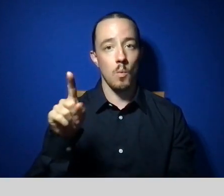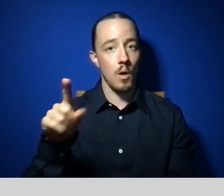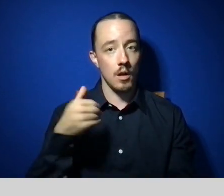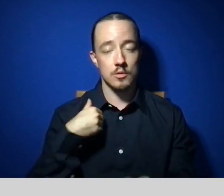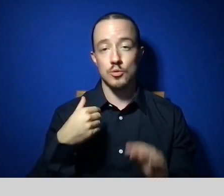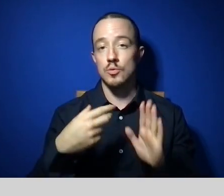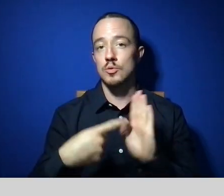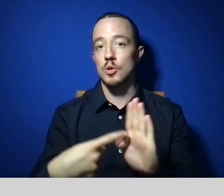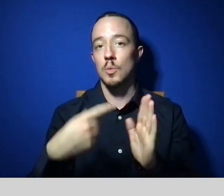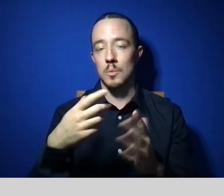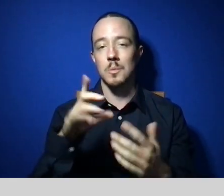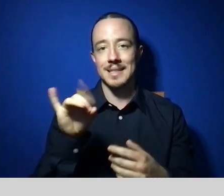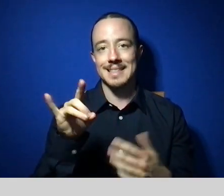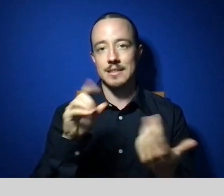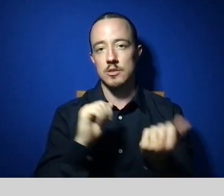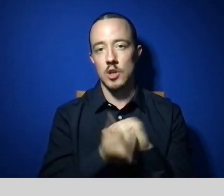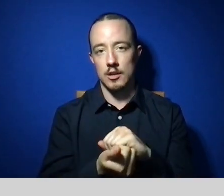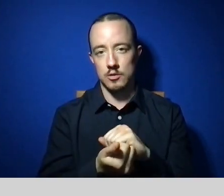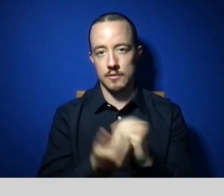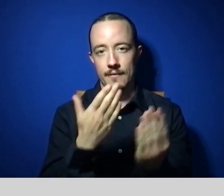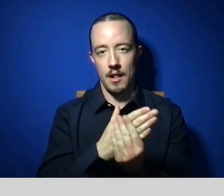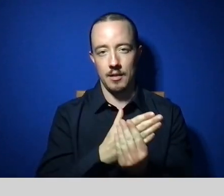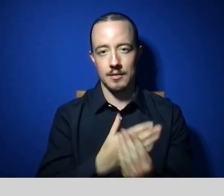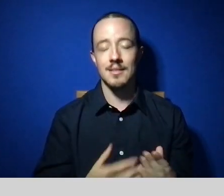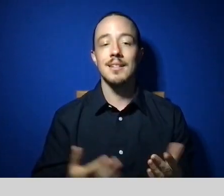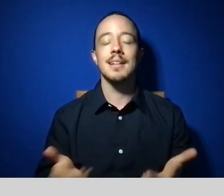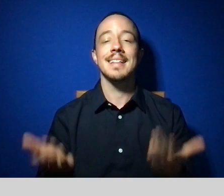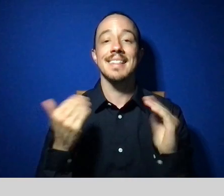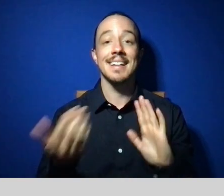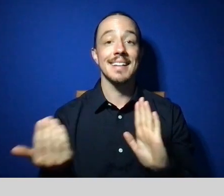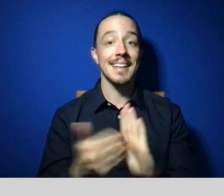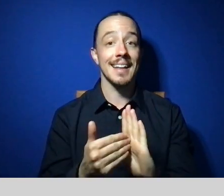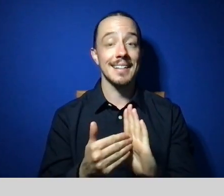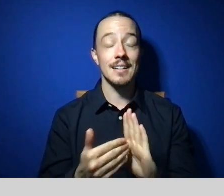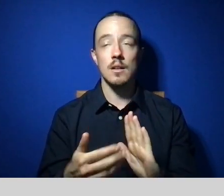And now once again, we can run python3 setup.py sdist.